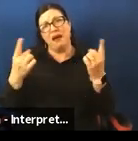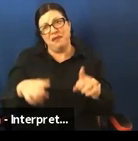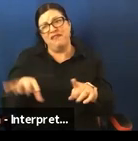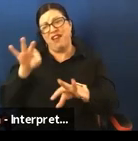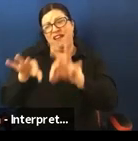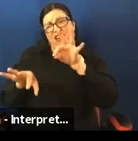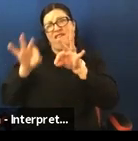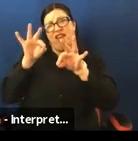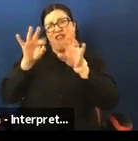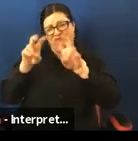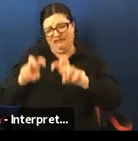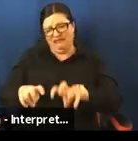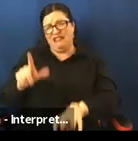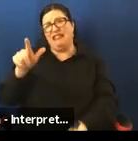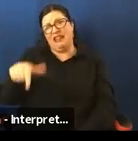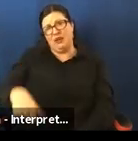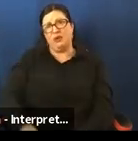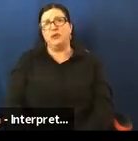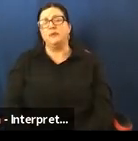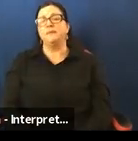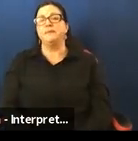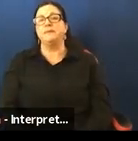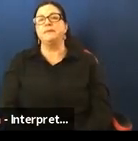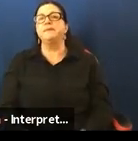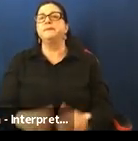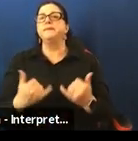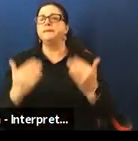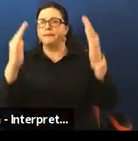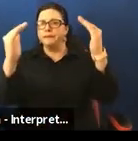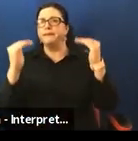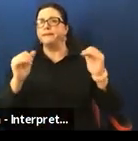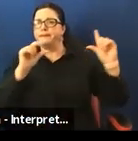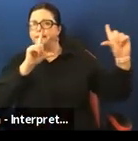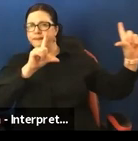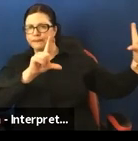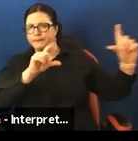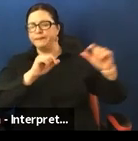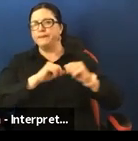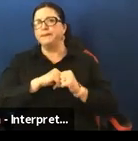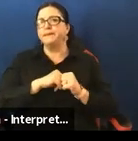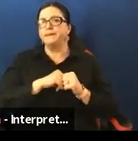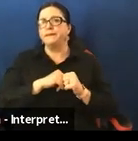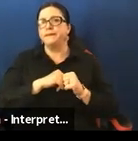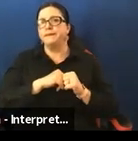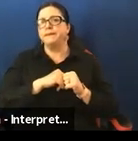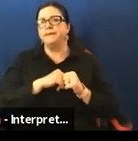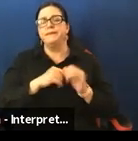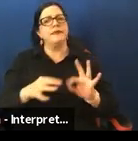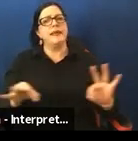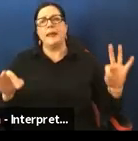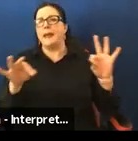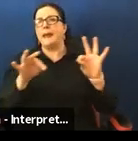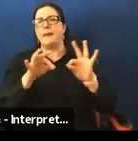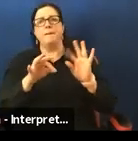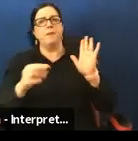Jason Williams: Just because this is the this is the foundation. This is what we need to understand because this is how we we rebuild and this is how we understand